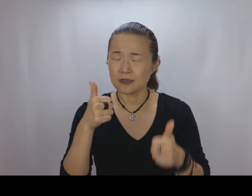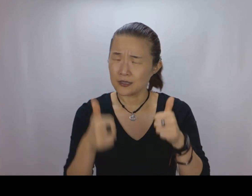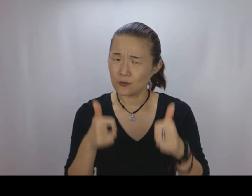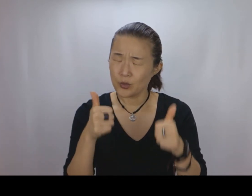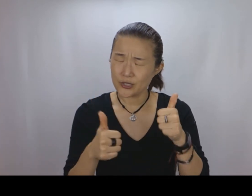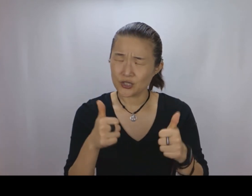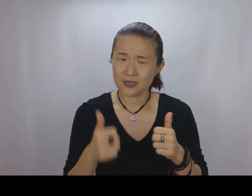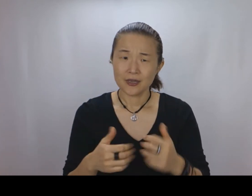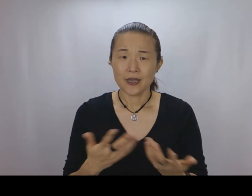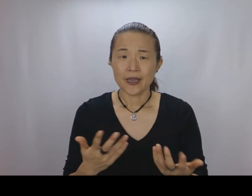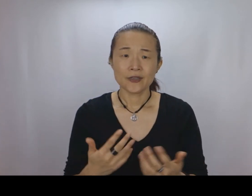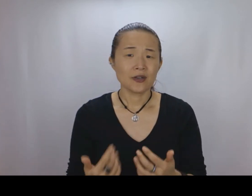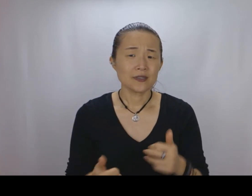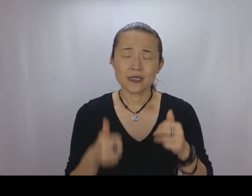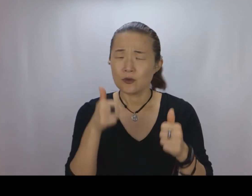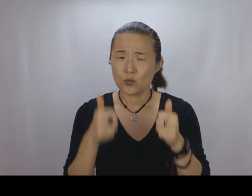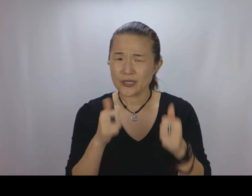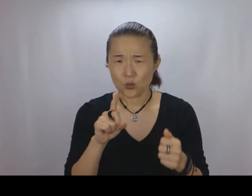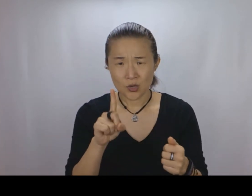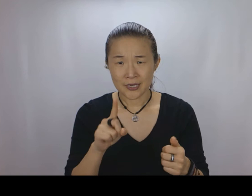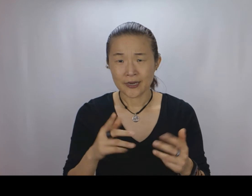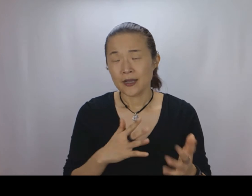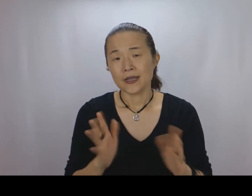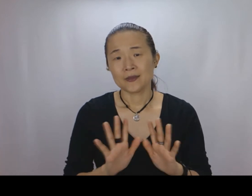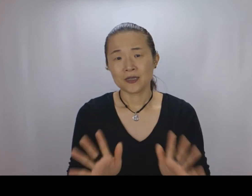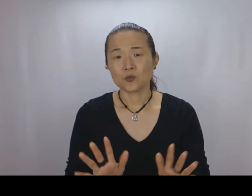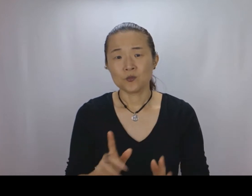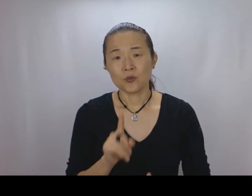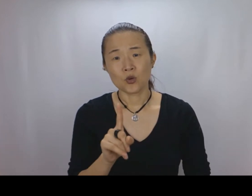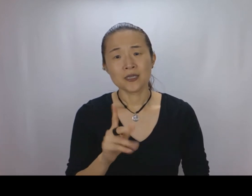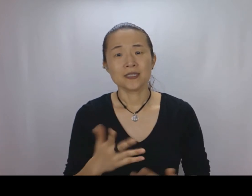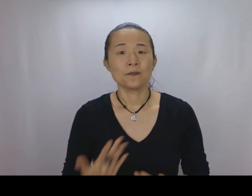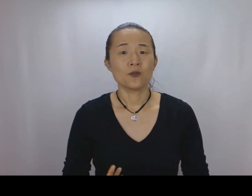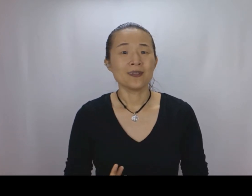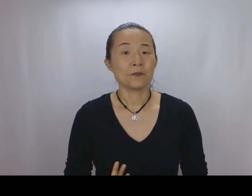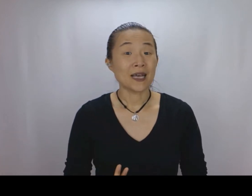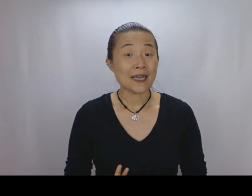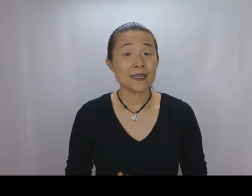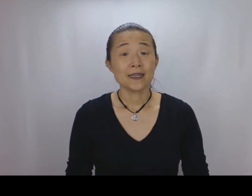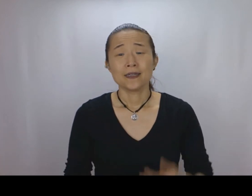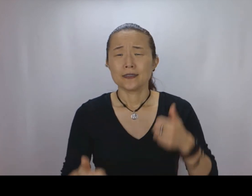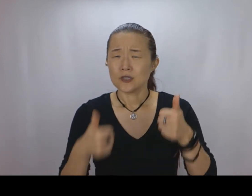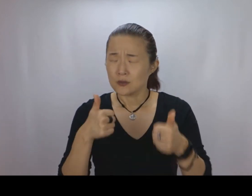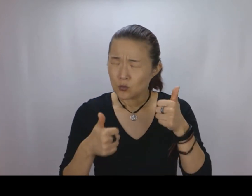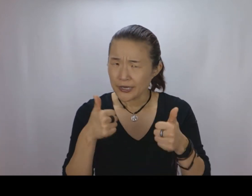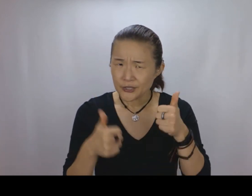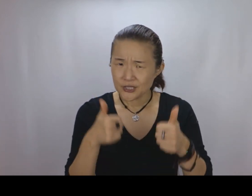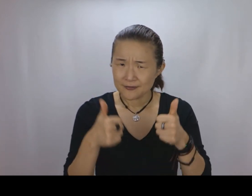And so you just say which, and you don't have to say, "which one?" because the one is implied. So, just, "Which?"